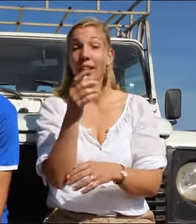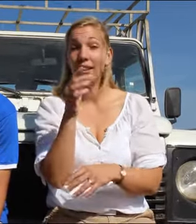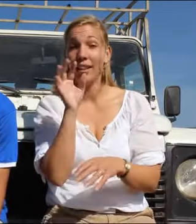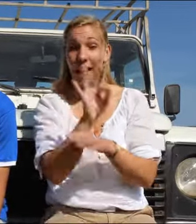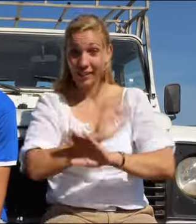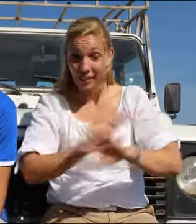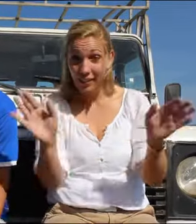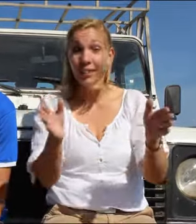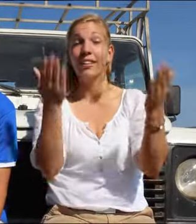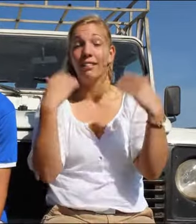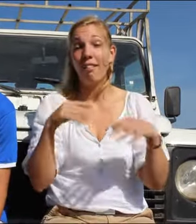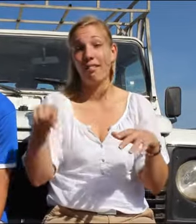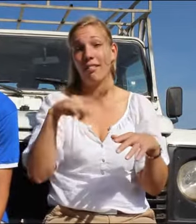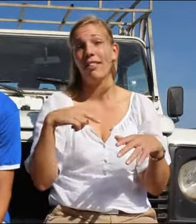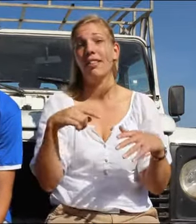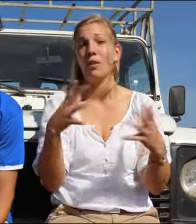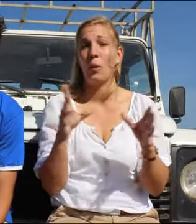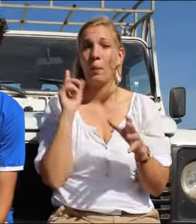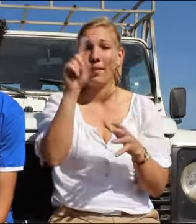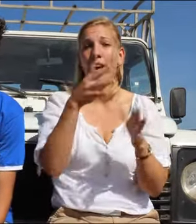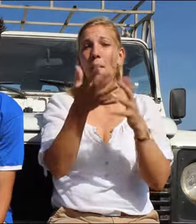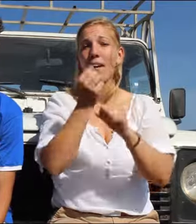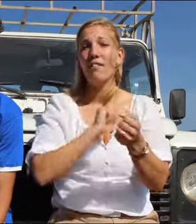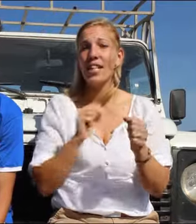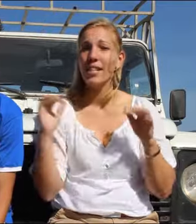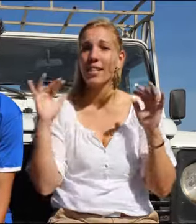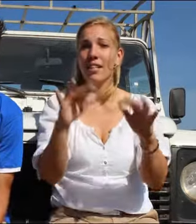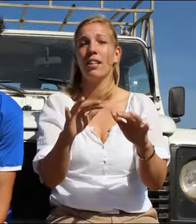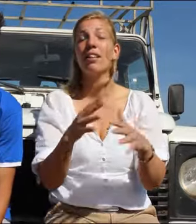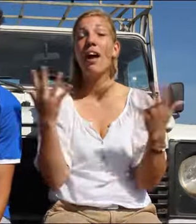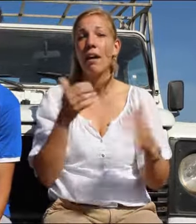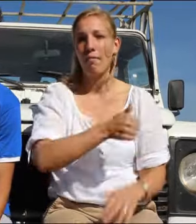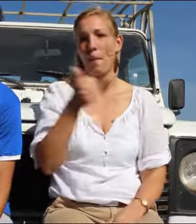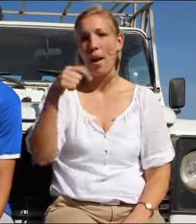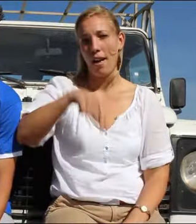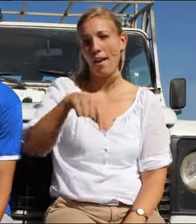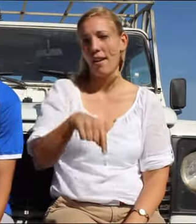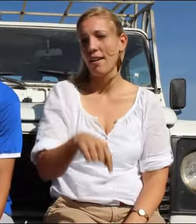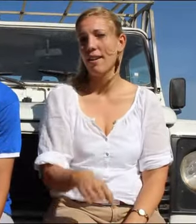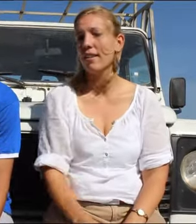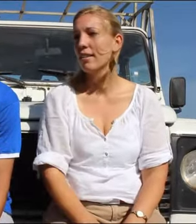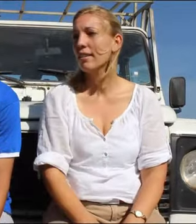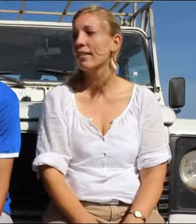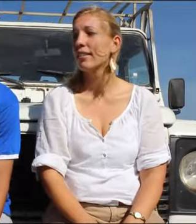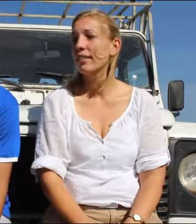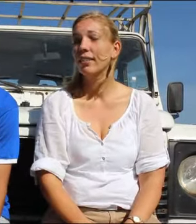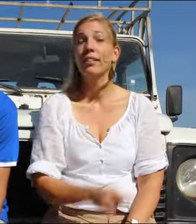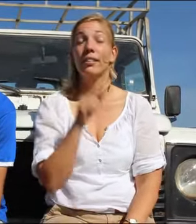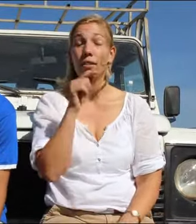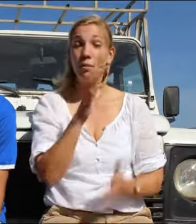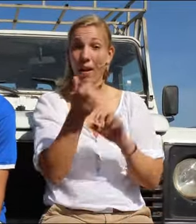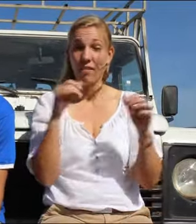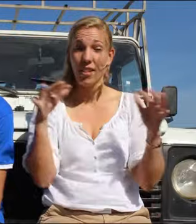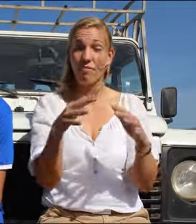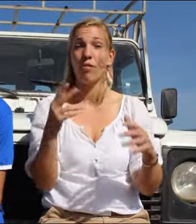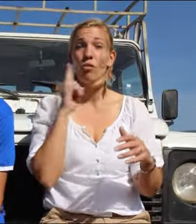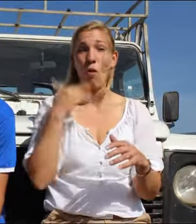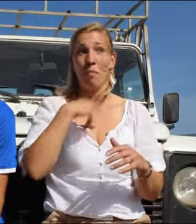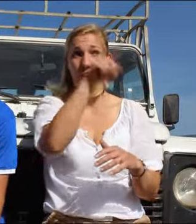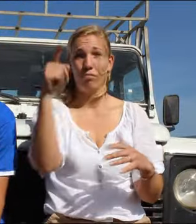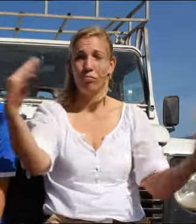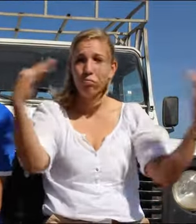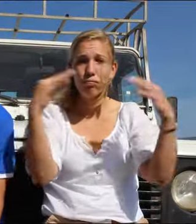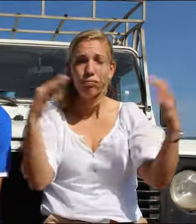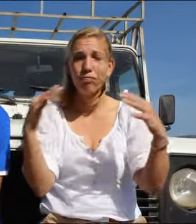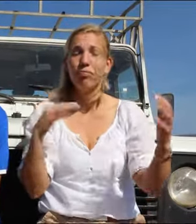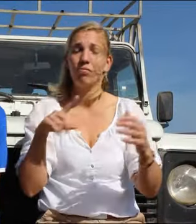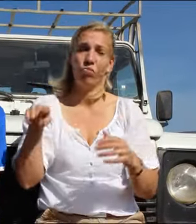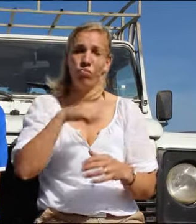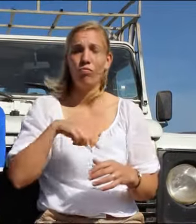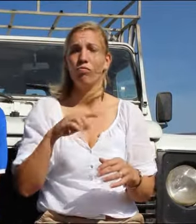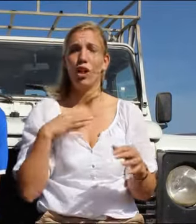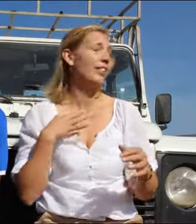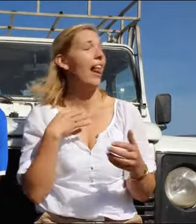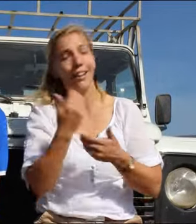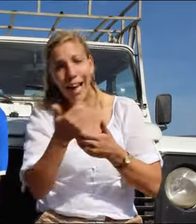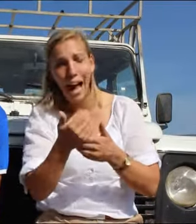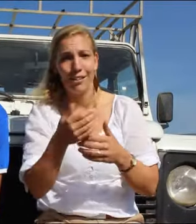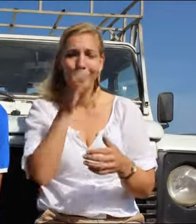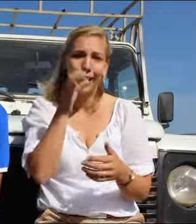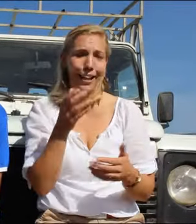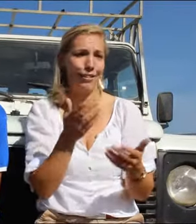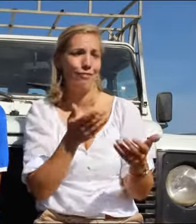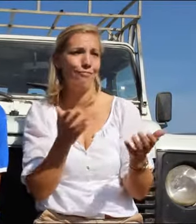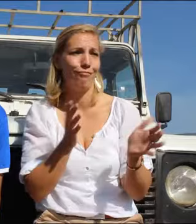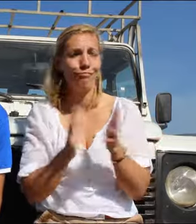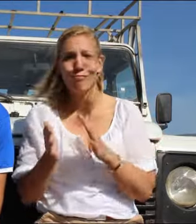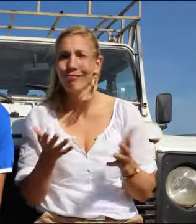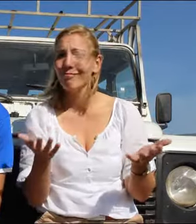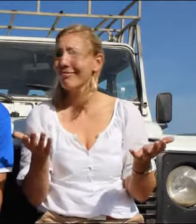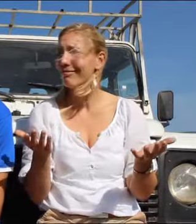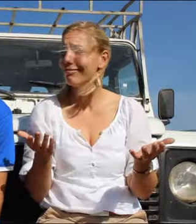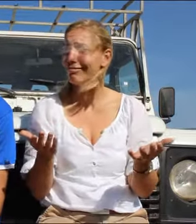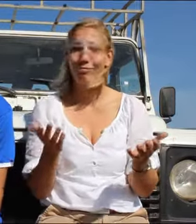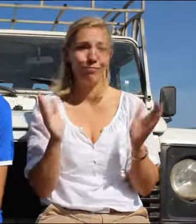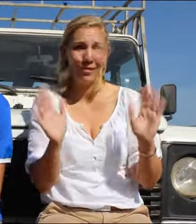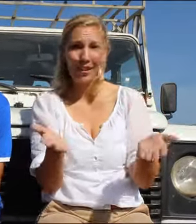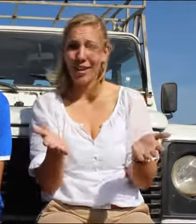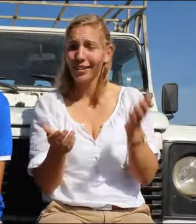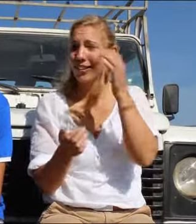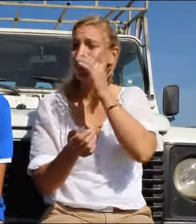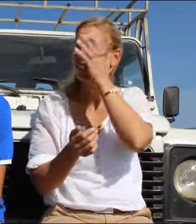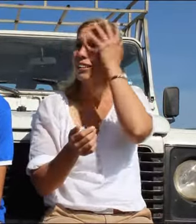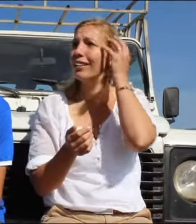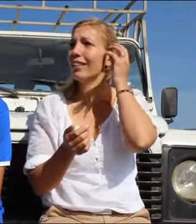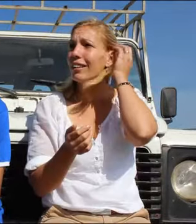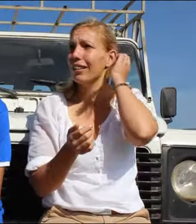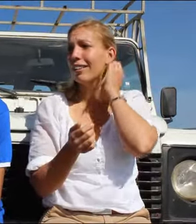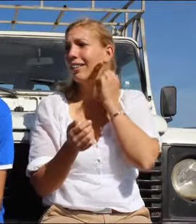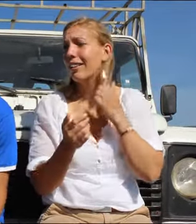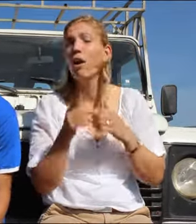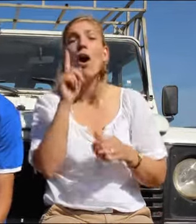Then we went to the sign language café. Many local deaf people were present and we played cards and had drinks together.